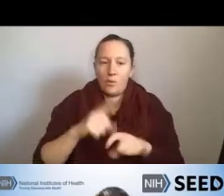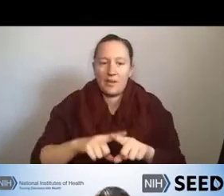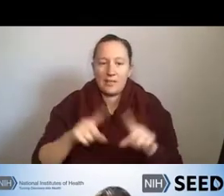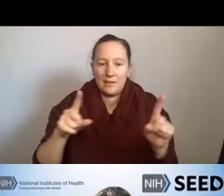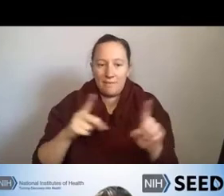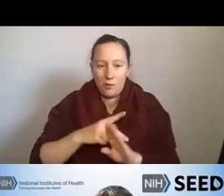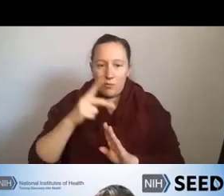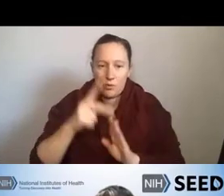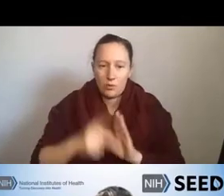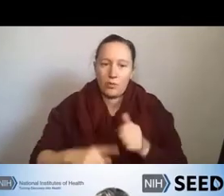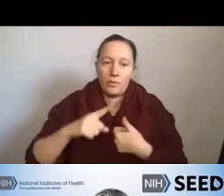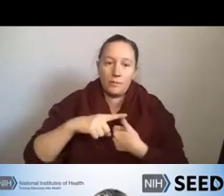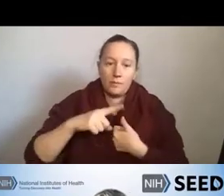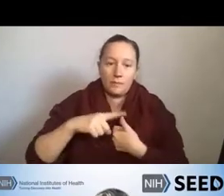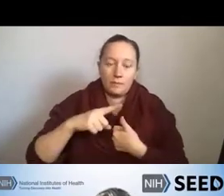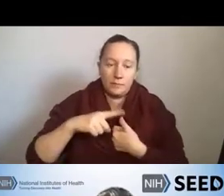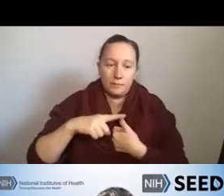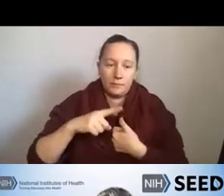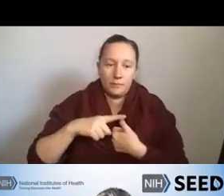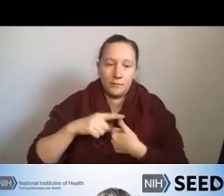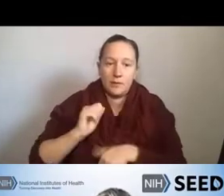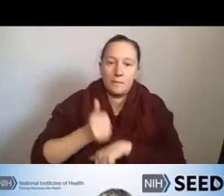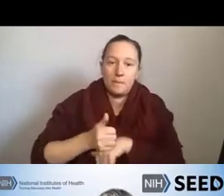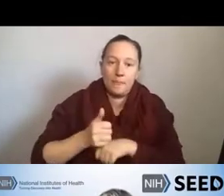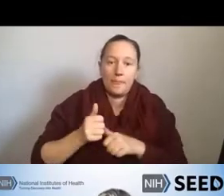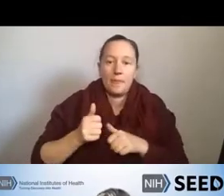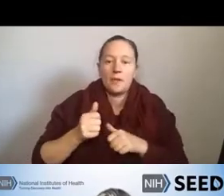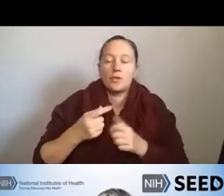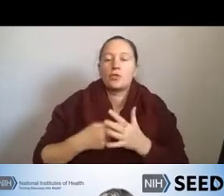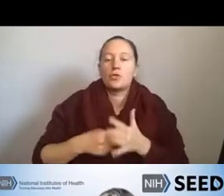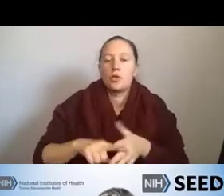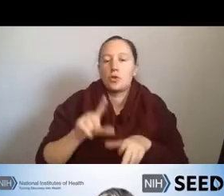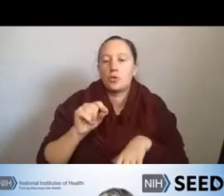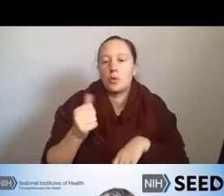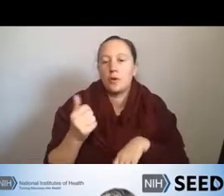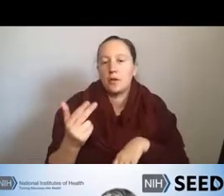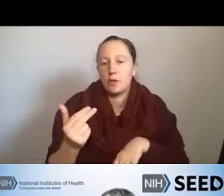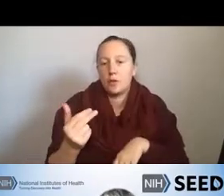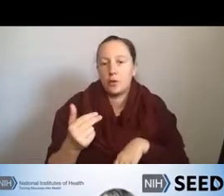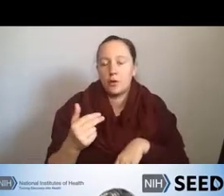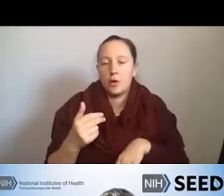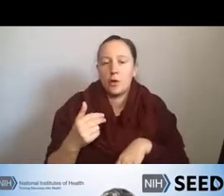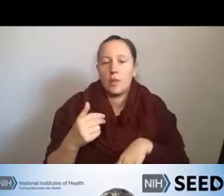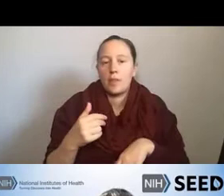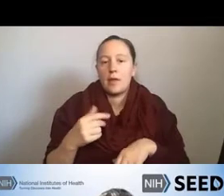The first of those programs was started in 2013 at the National Heart, Lung, and Blood Institute.